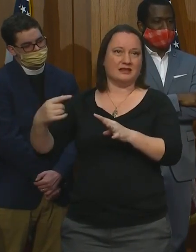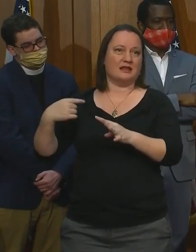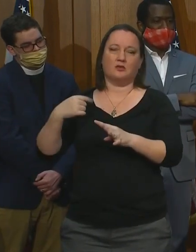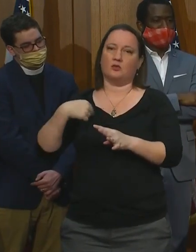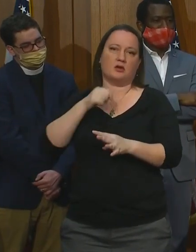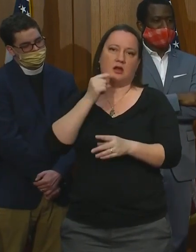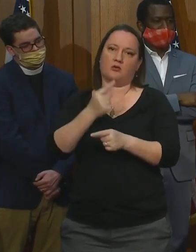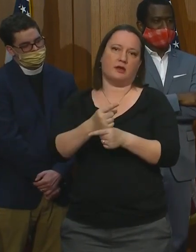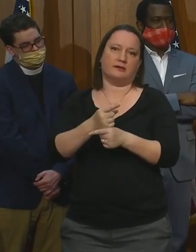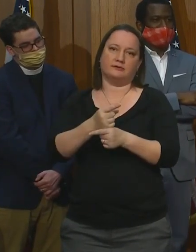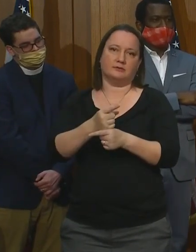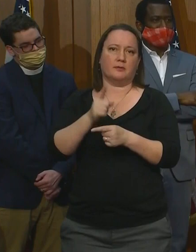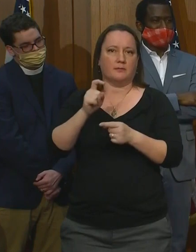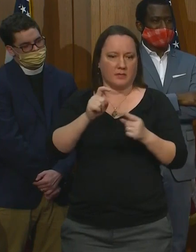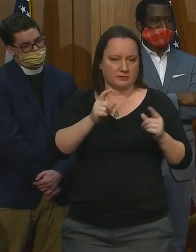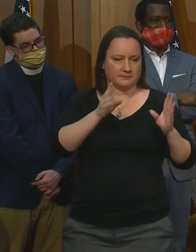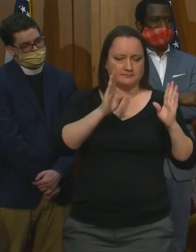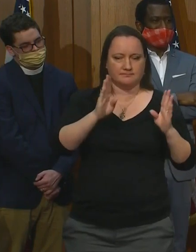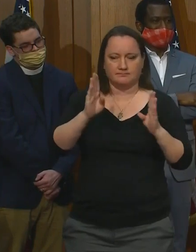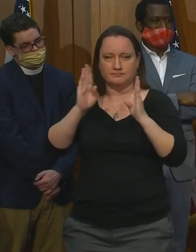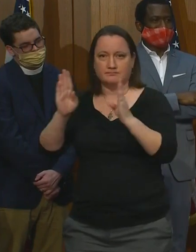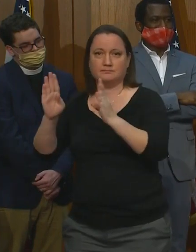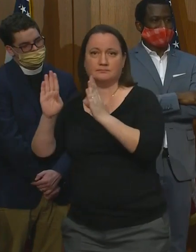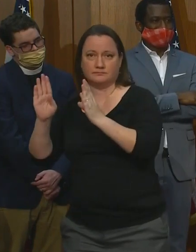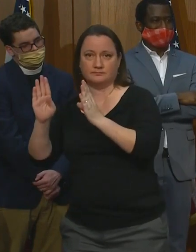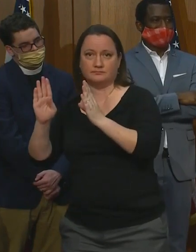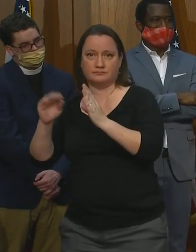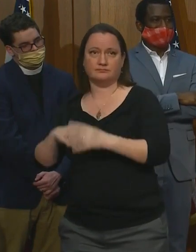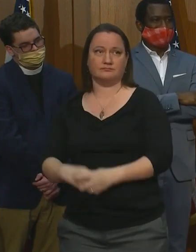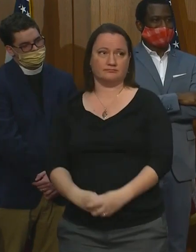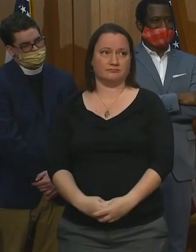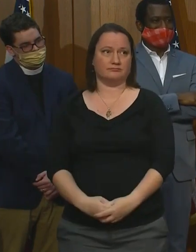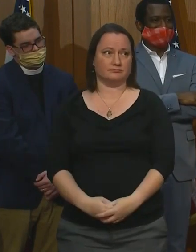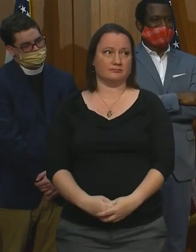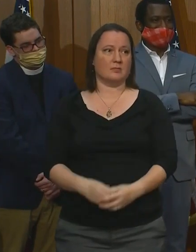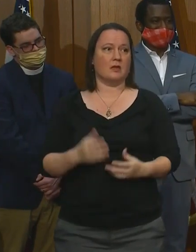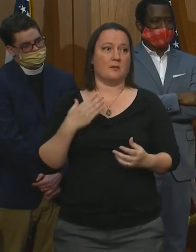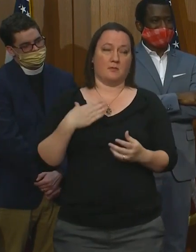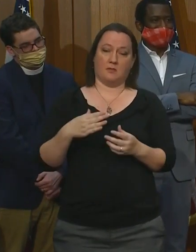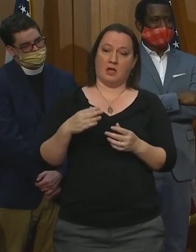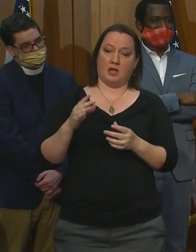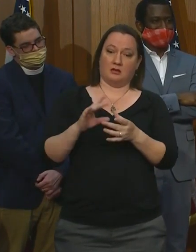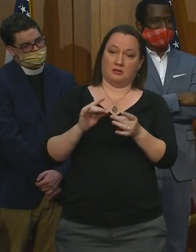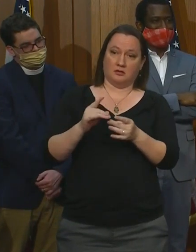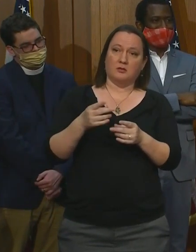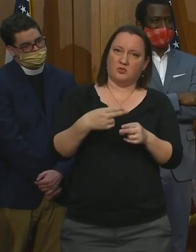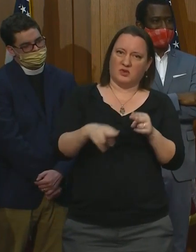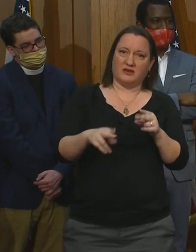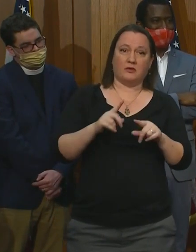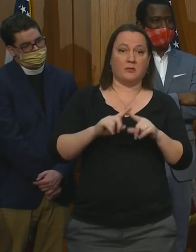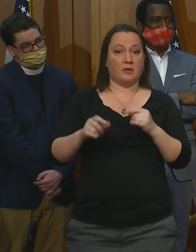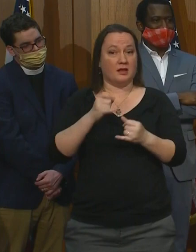DOING IT RIGHT. AND SO I WANTED TO KEEP MY REMARKS BRIEF BUT I